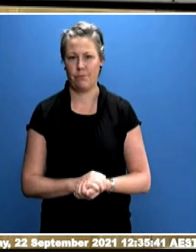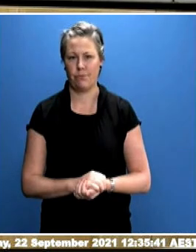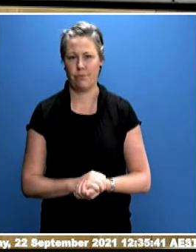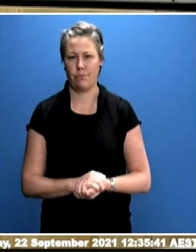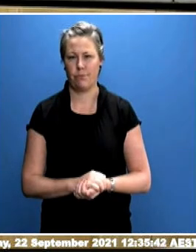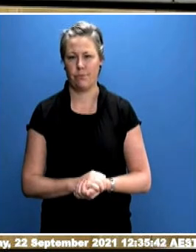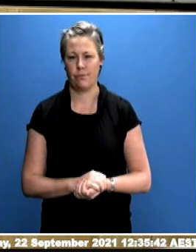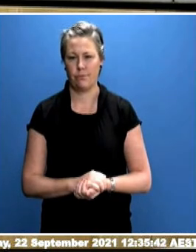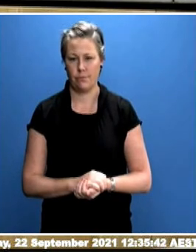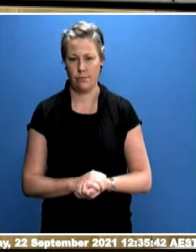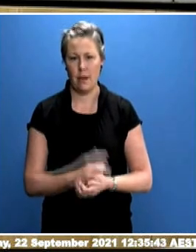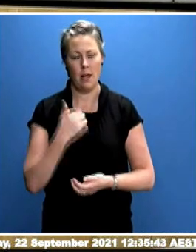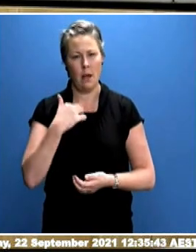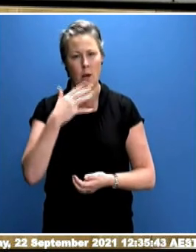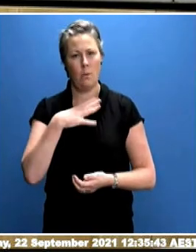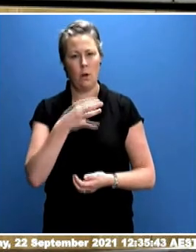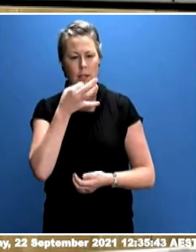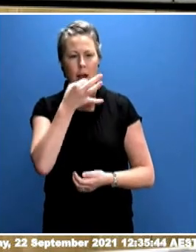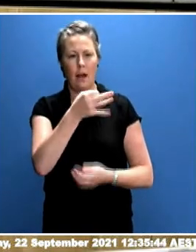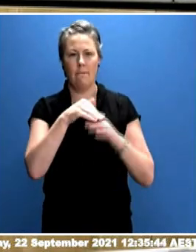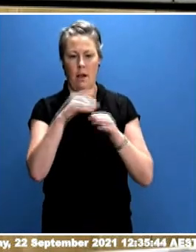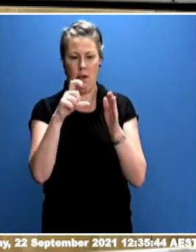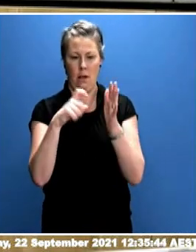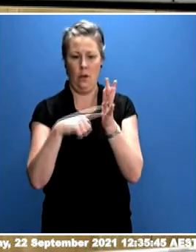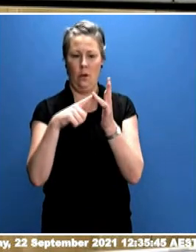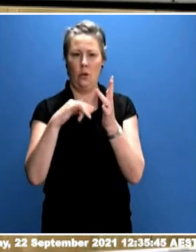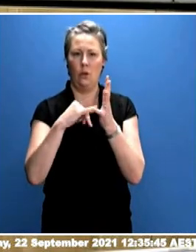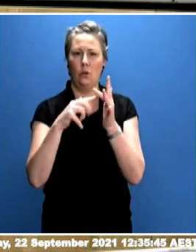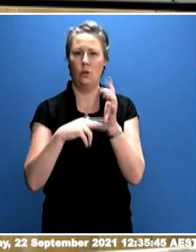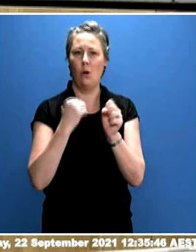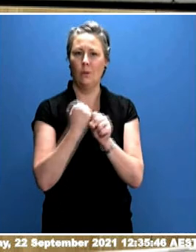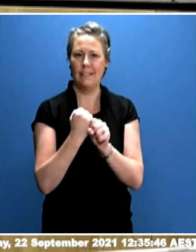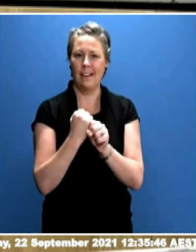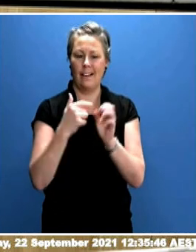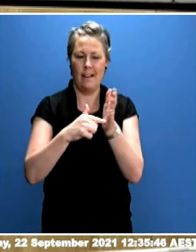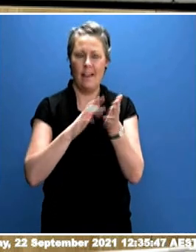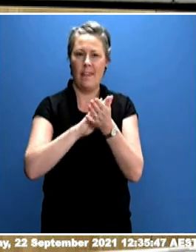I had a question about the Closing the Gap National Agreement, and you would